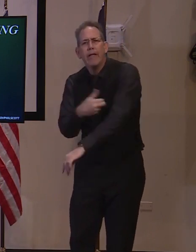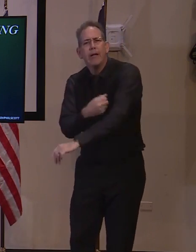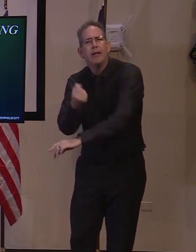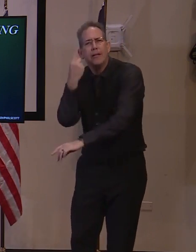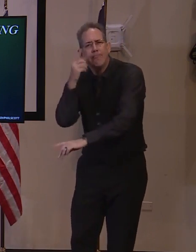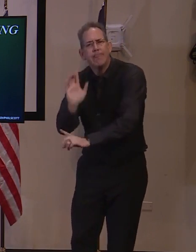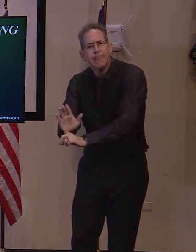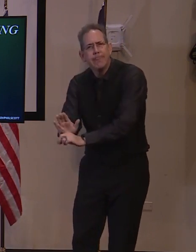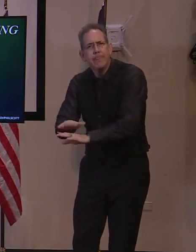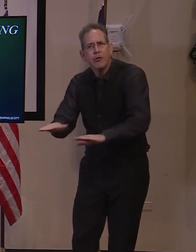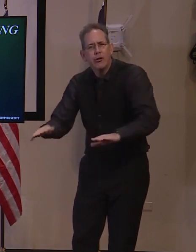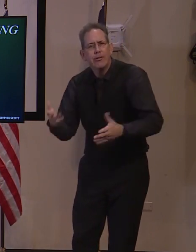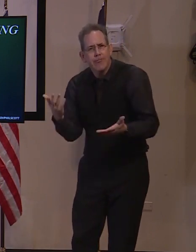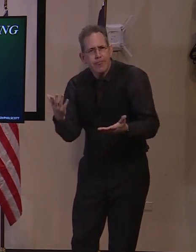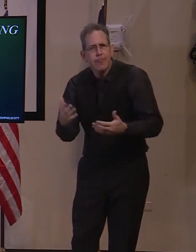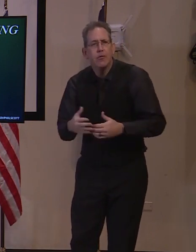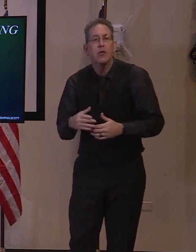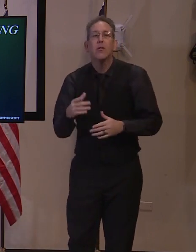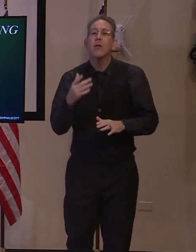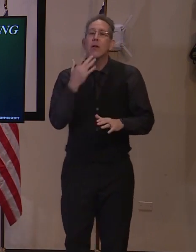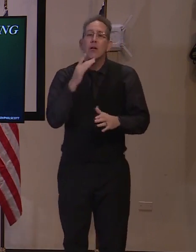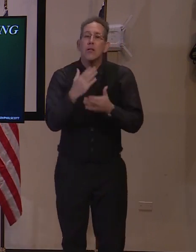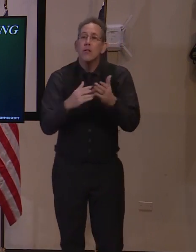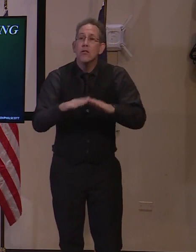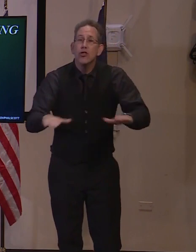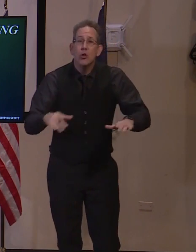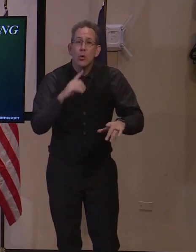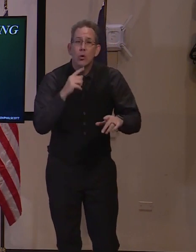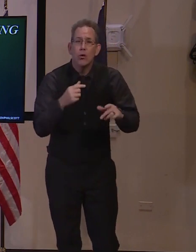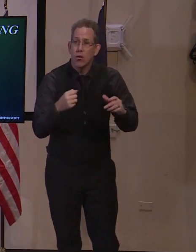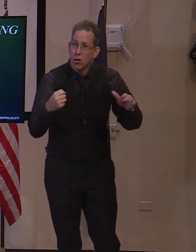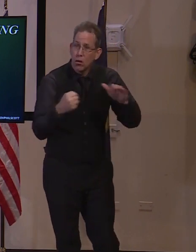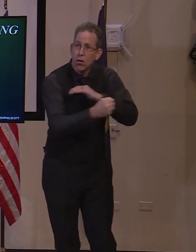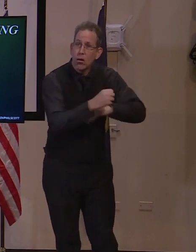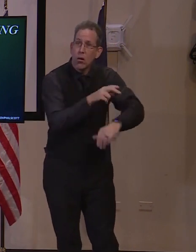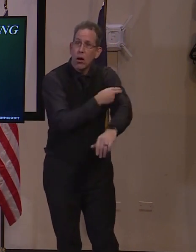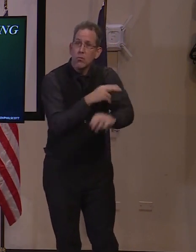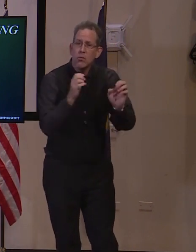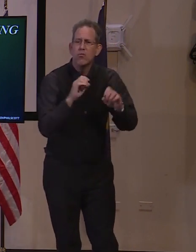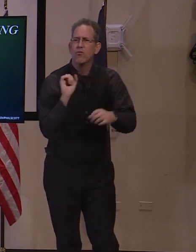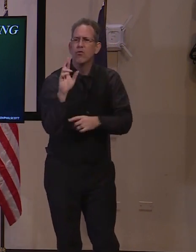the hospital, and many more are now eligible for vaccination. Yeah,